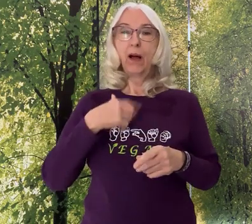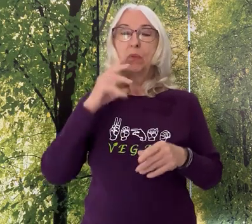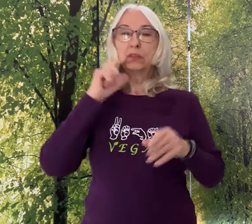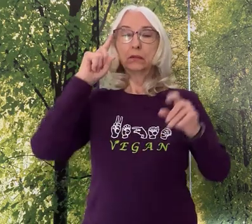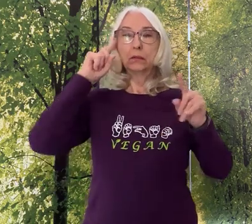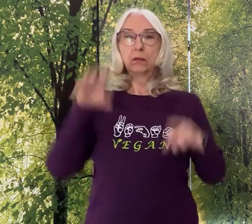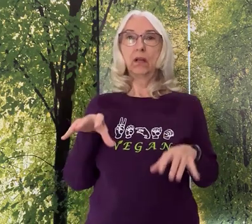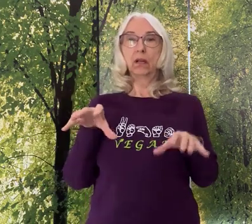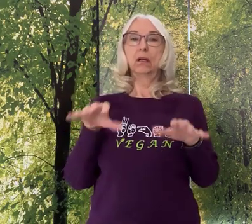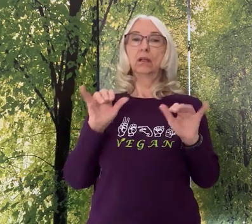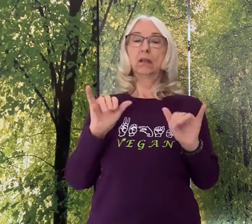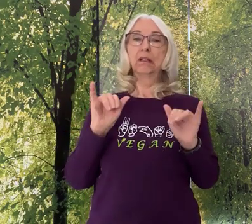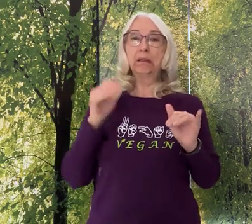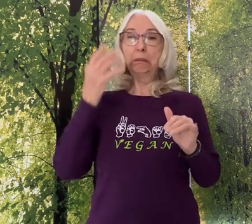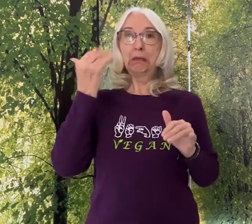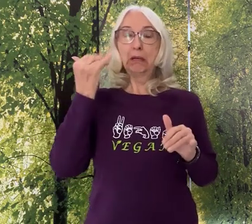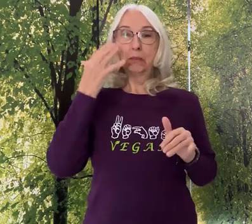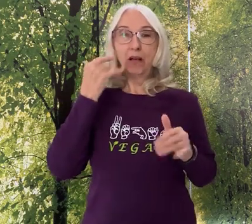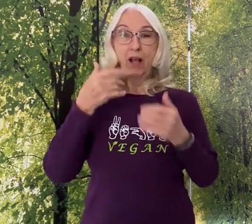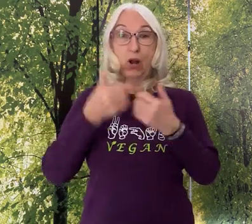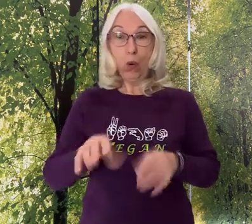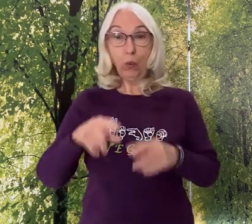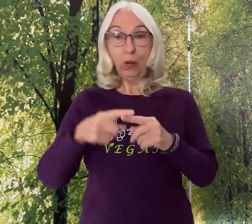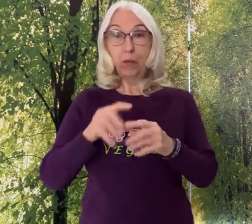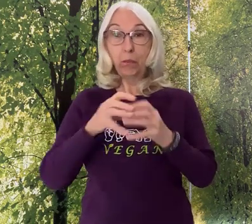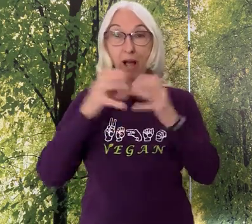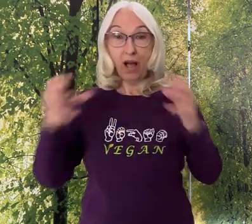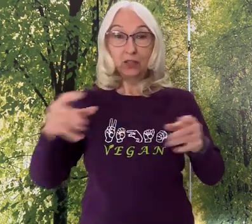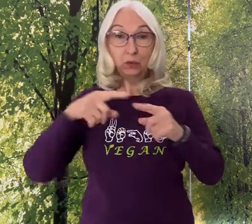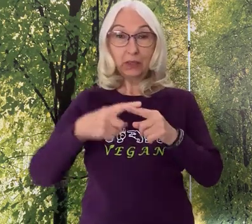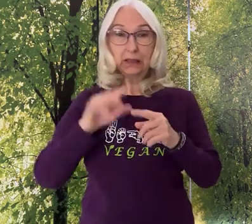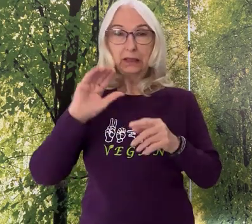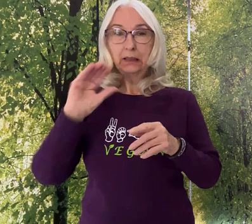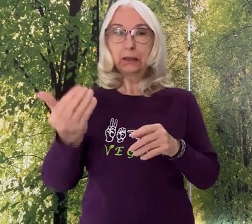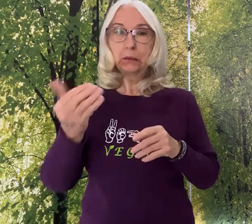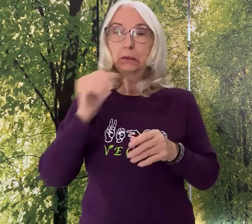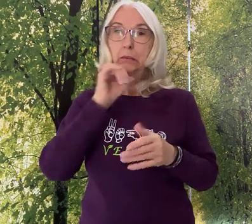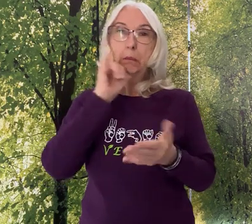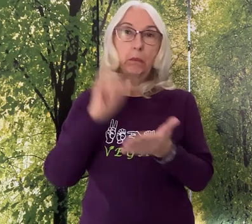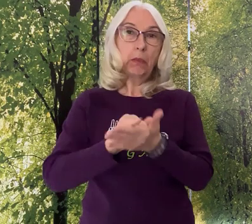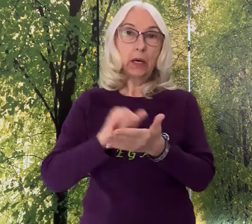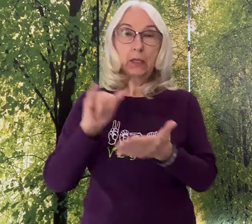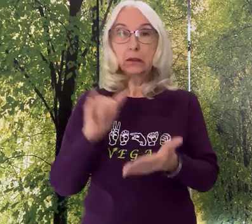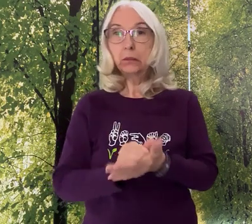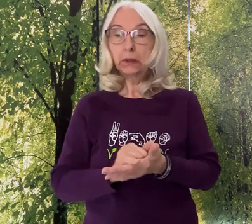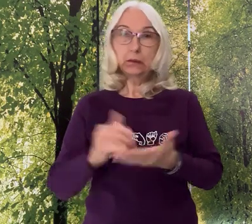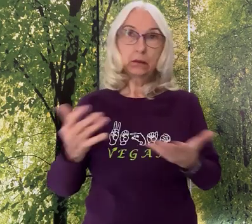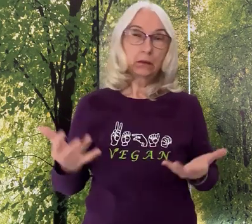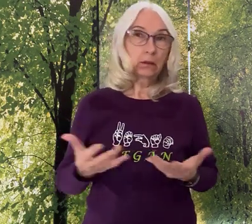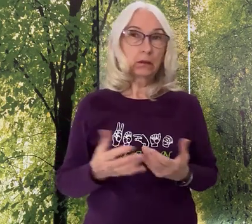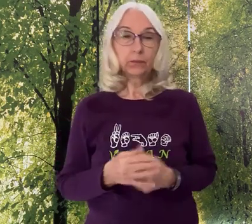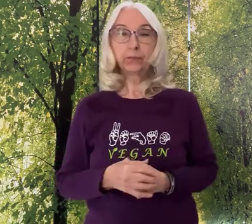pounds. I was stunned because losing that much weight seemed insurmountable.